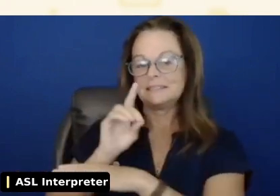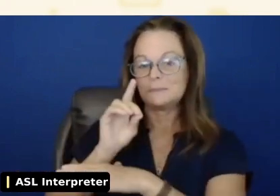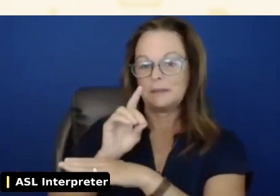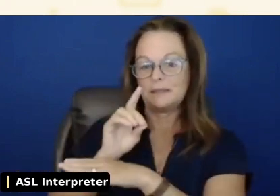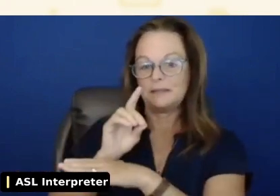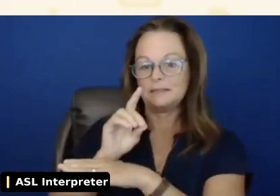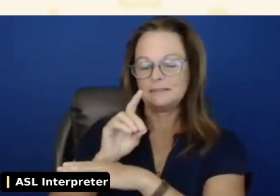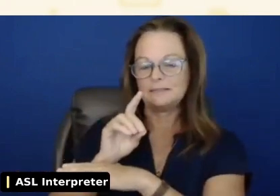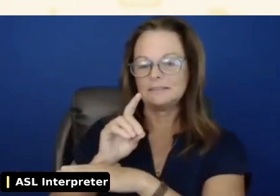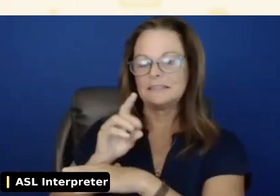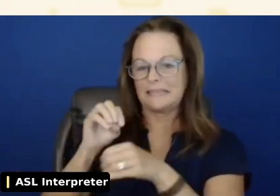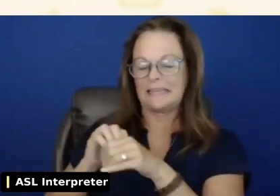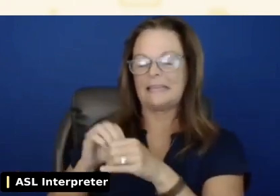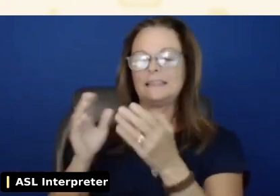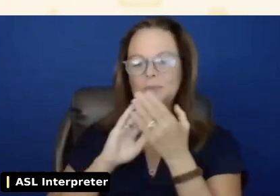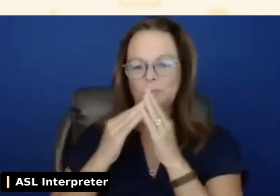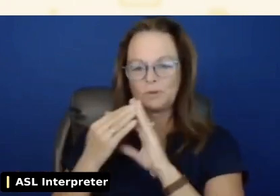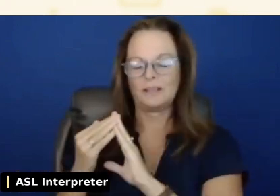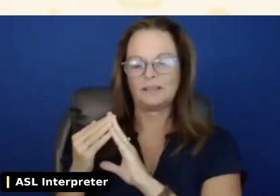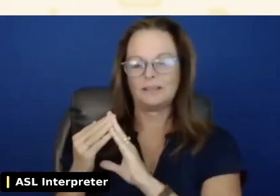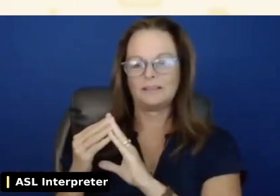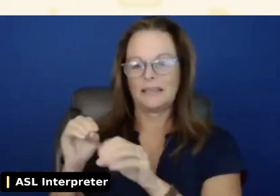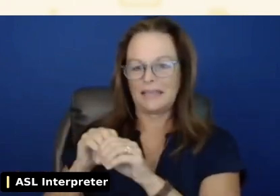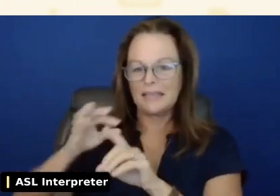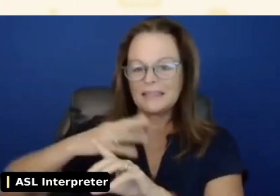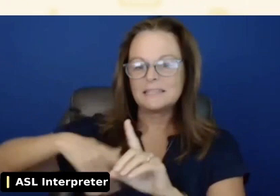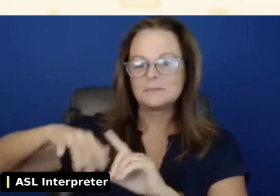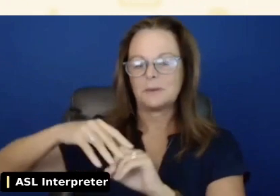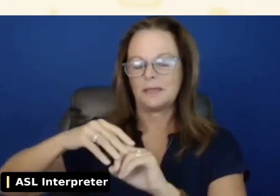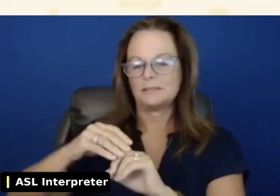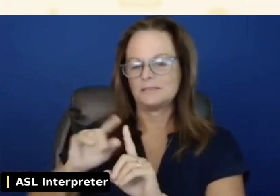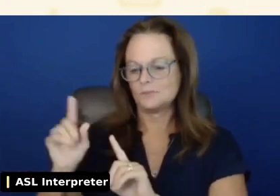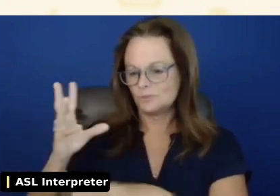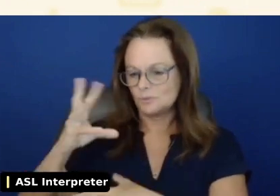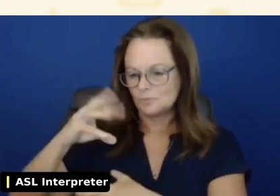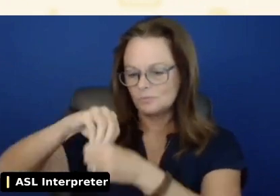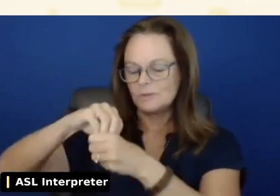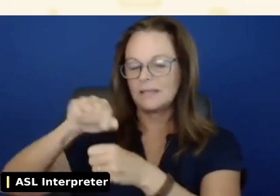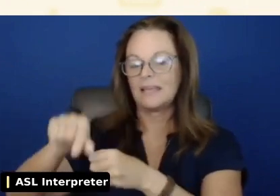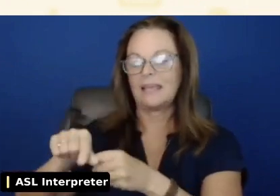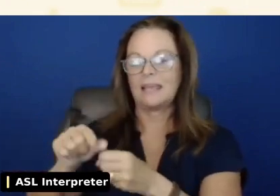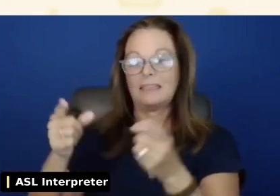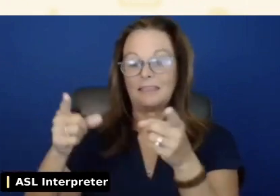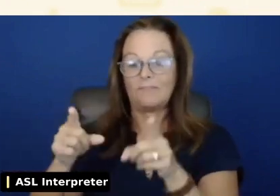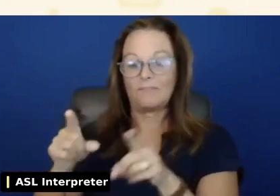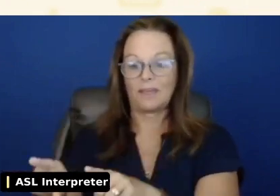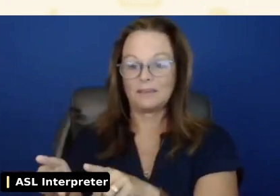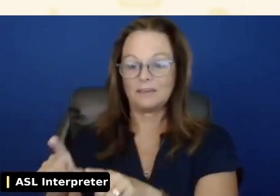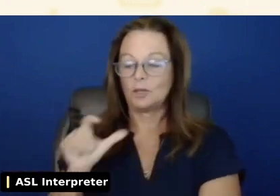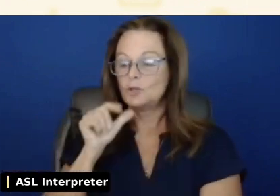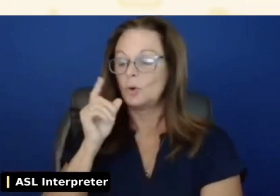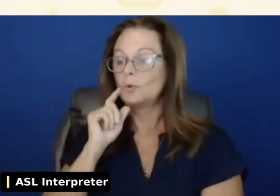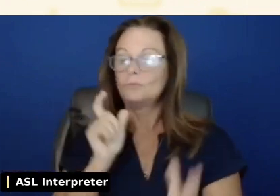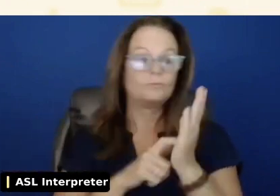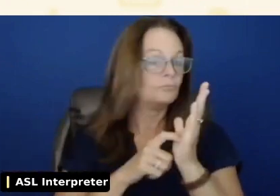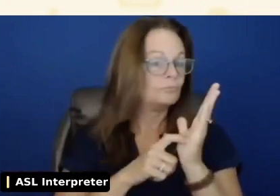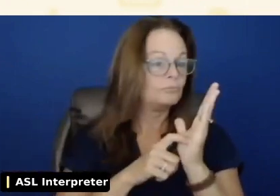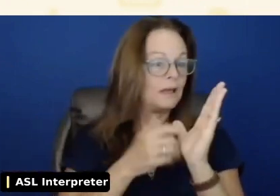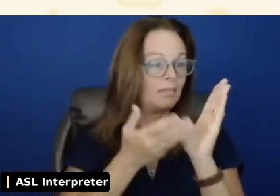in our communities, in our events. And they may not be seen, but they are deeply felt.